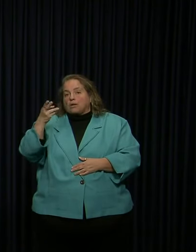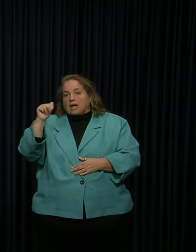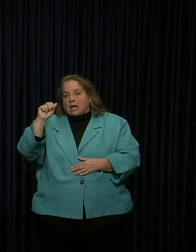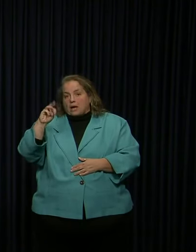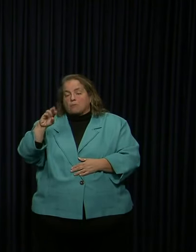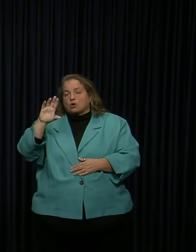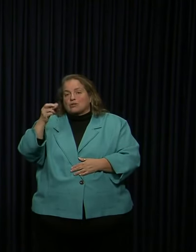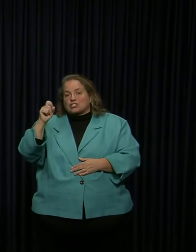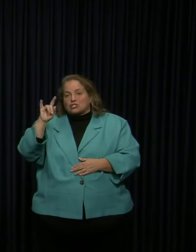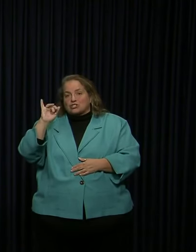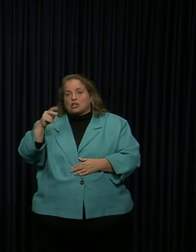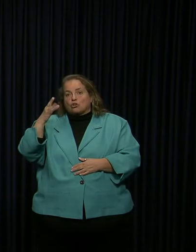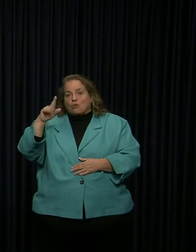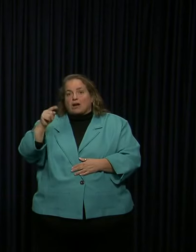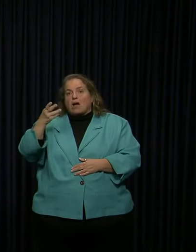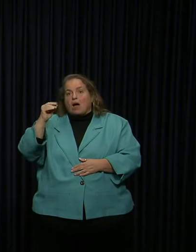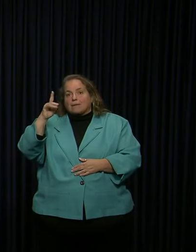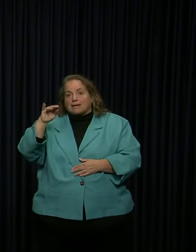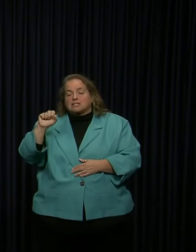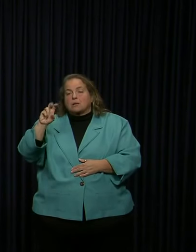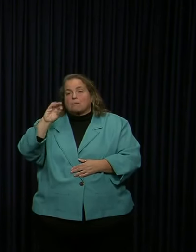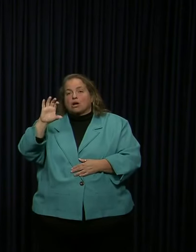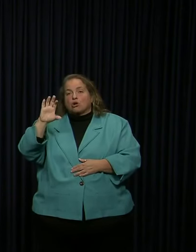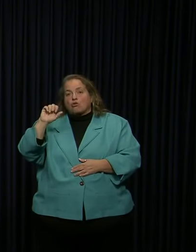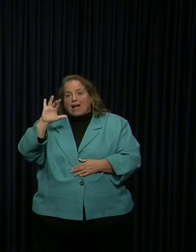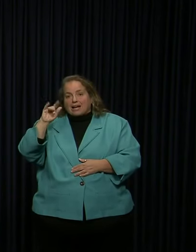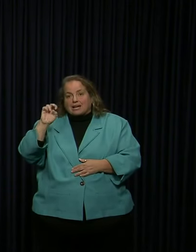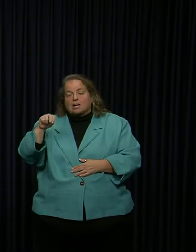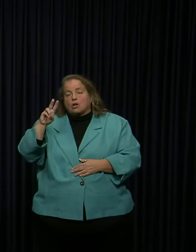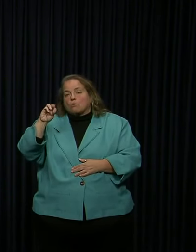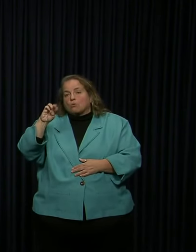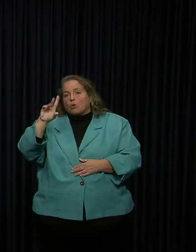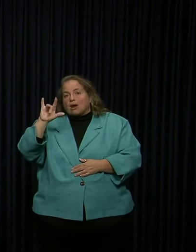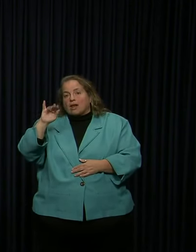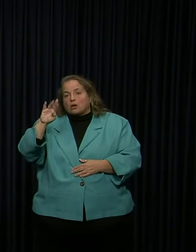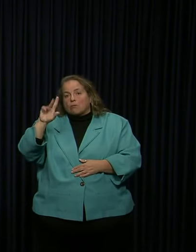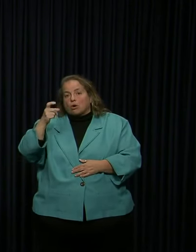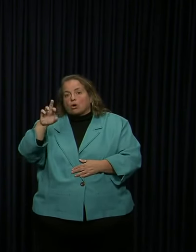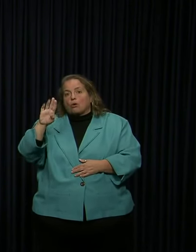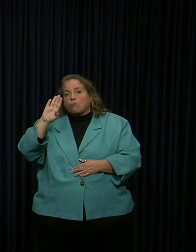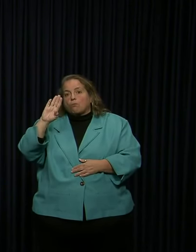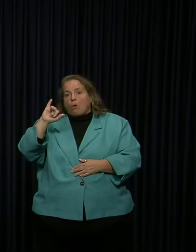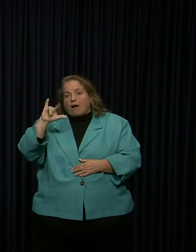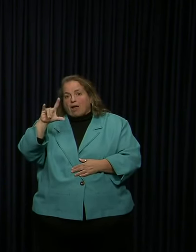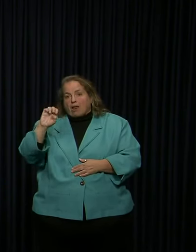IT'S THE INTENSIVE CARE UNIT. SO LET'S ESPECIALLY TRY TO LIFT THOSE PEOPLE UP AND ALSO THEIR